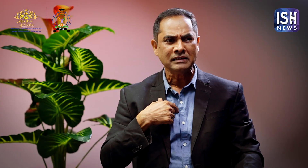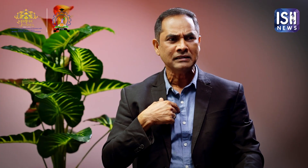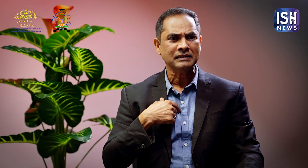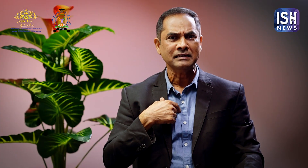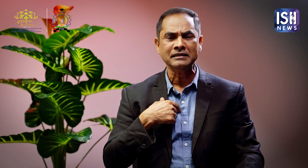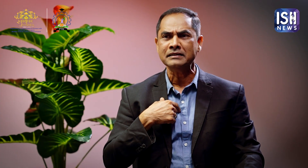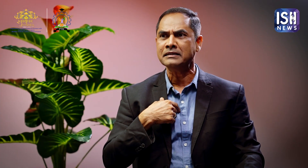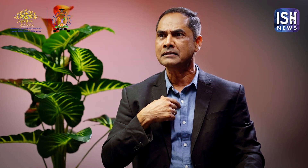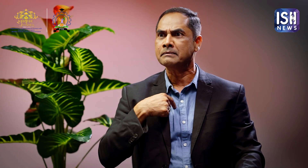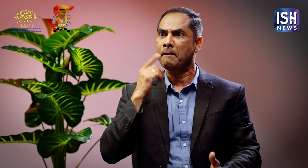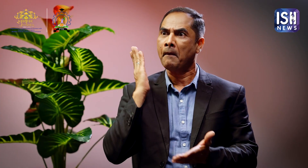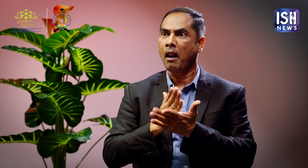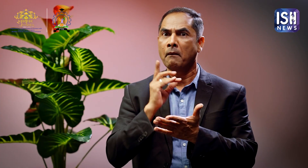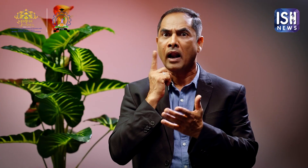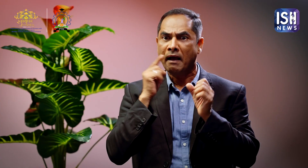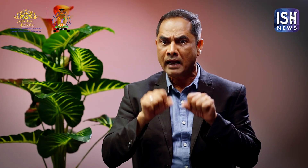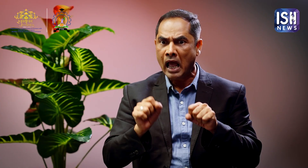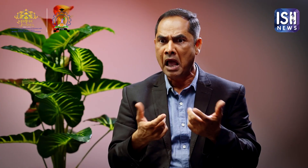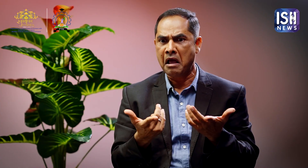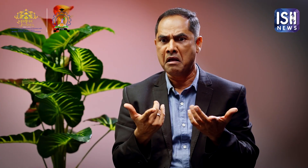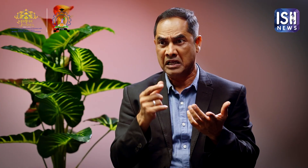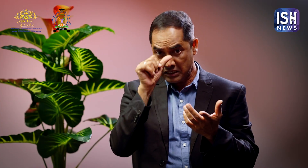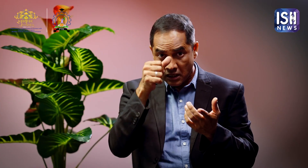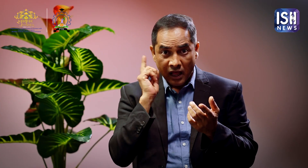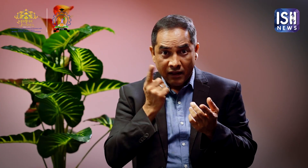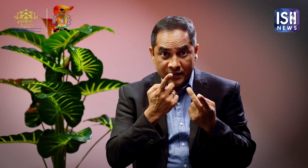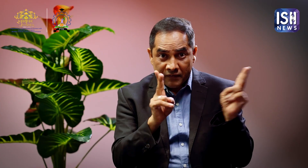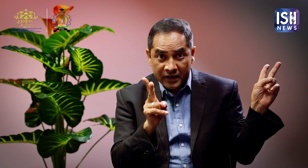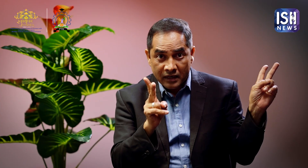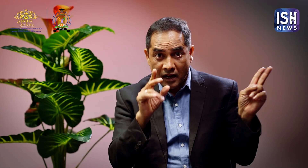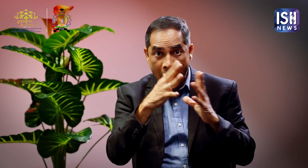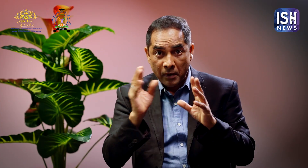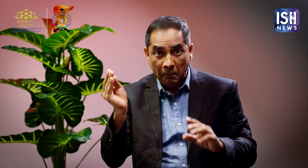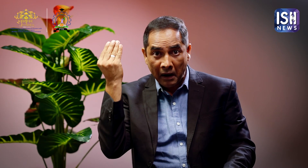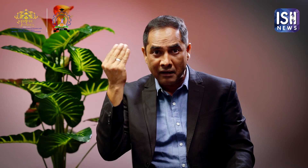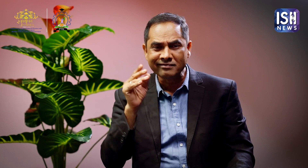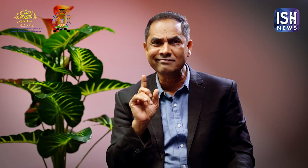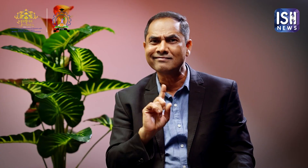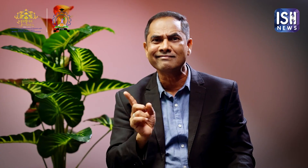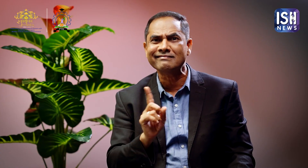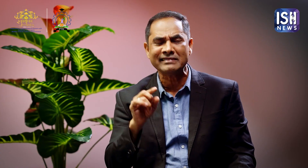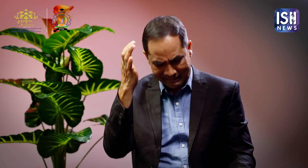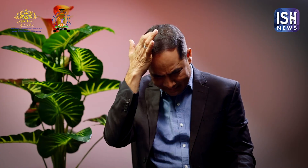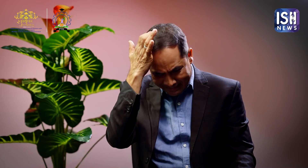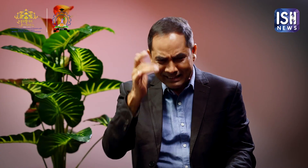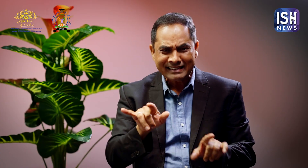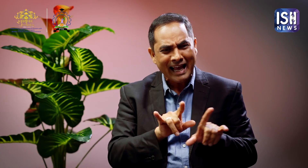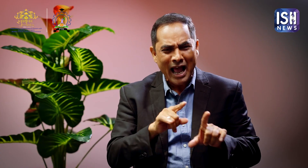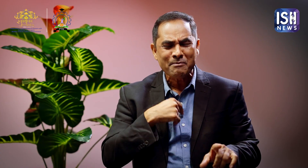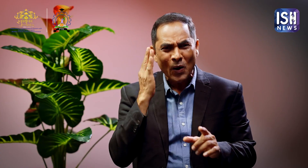I realized that Deaf students in India are just as capable. Are American students better than Indian students? No, they are human and possess the same level of intellect.